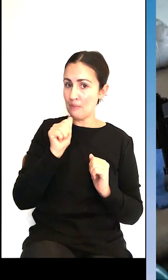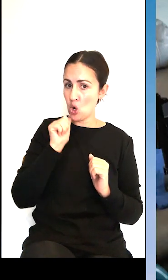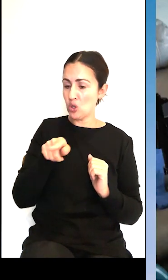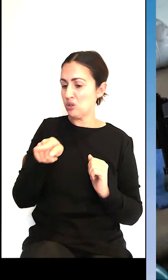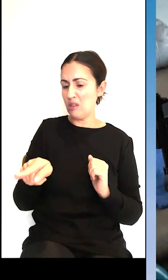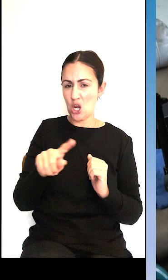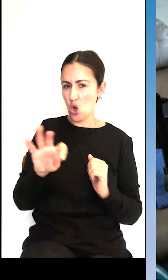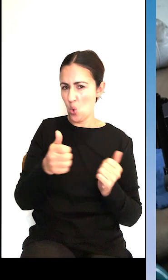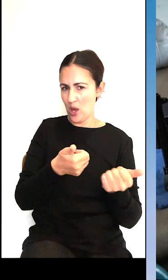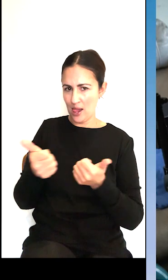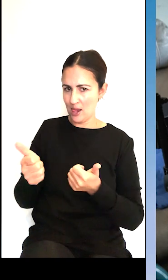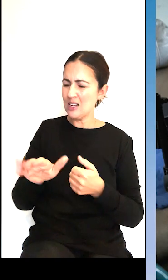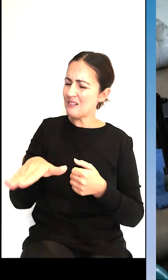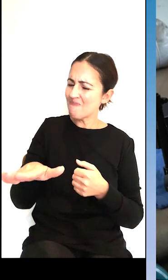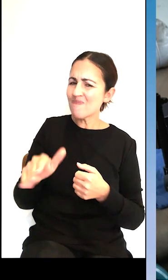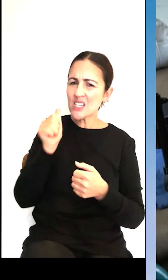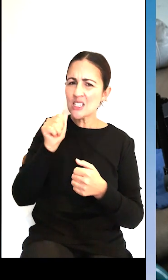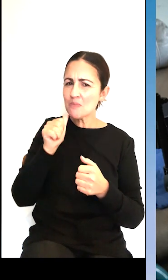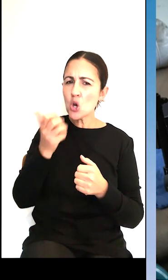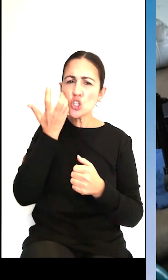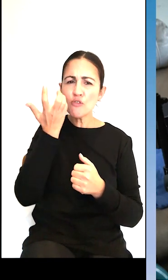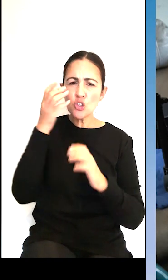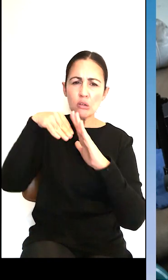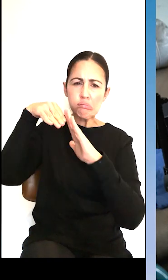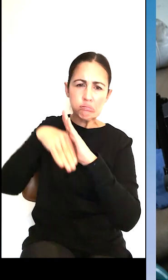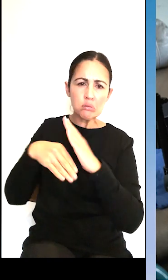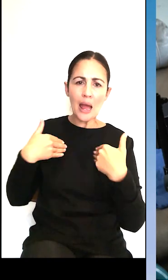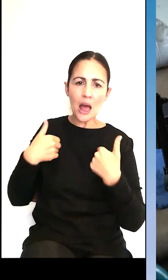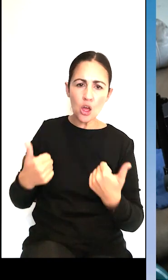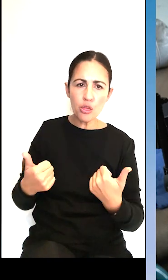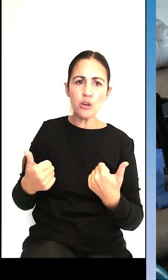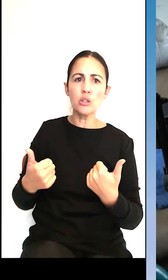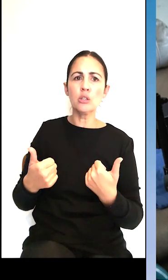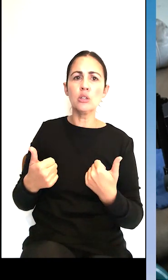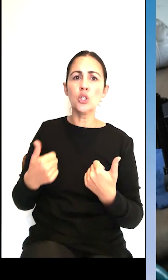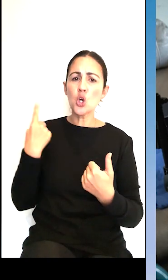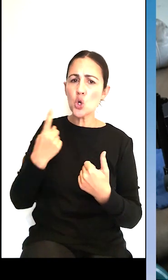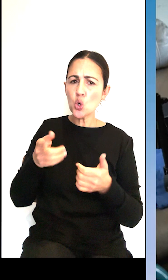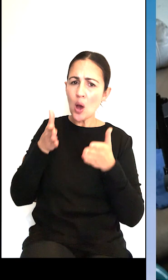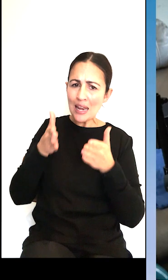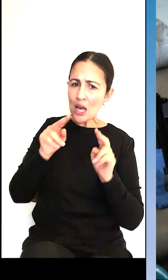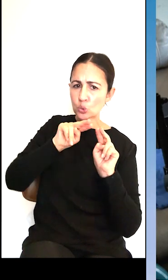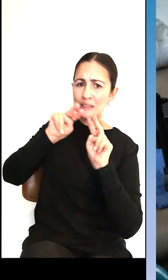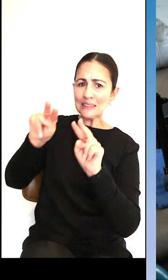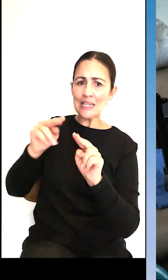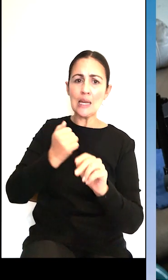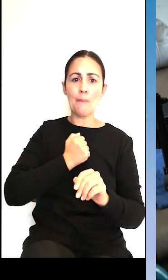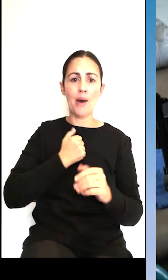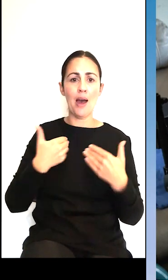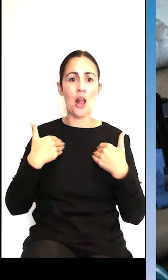or authorised representative for their My Health Record and that actually begins the conversation so that you know what their wishes